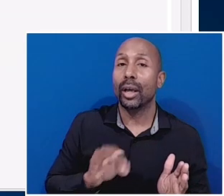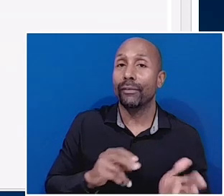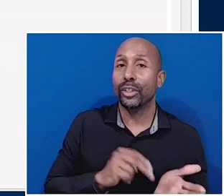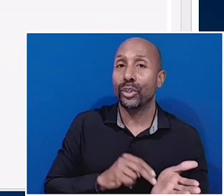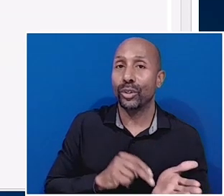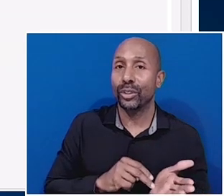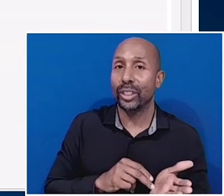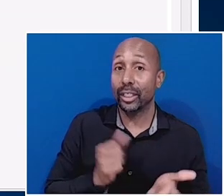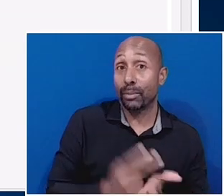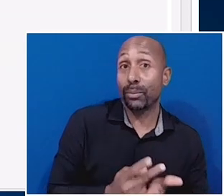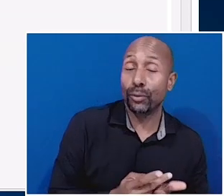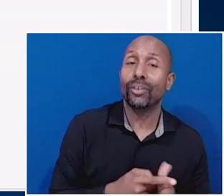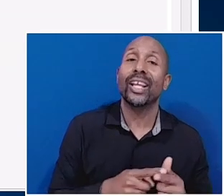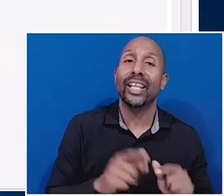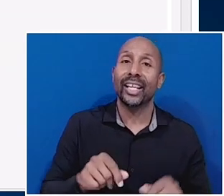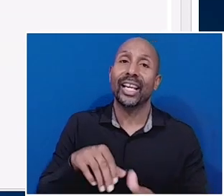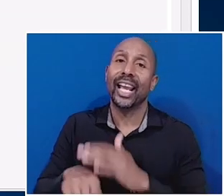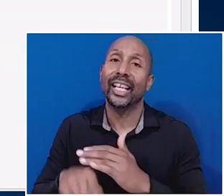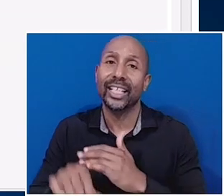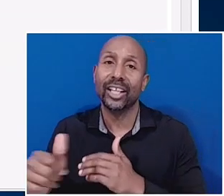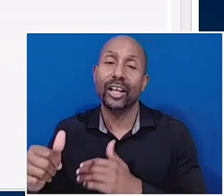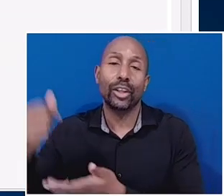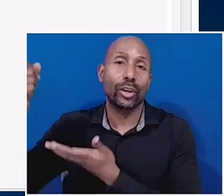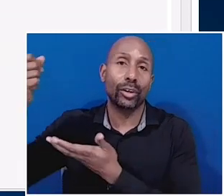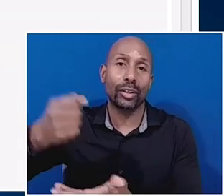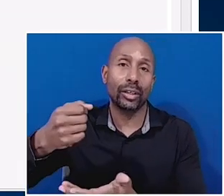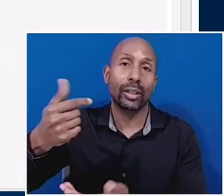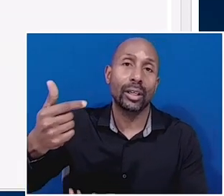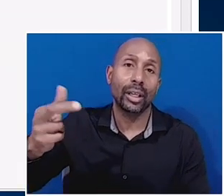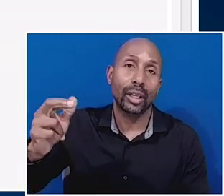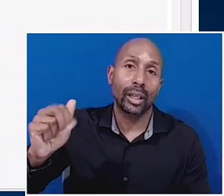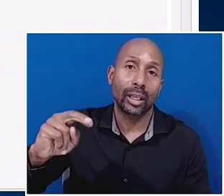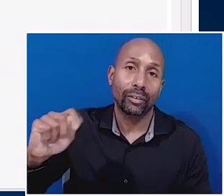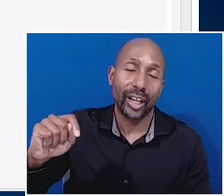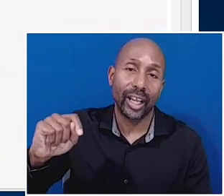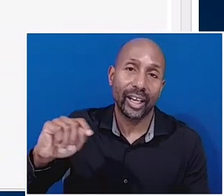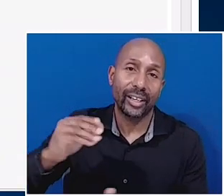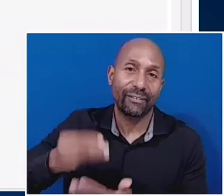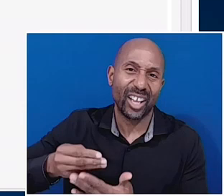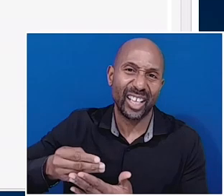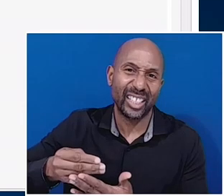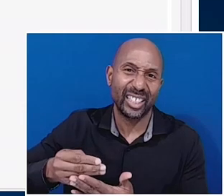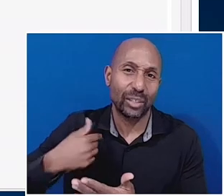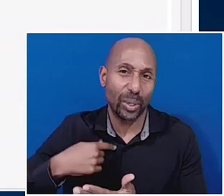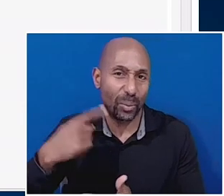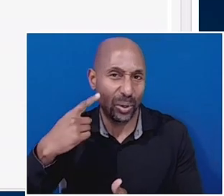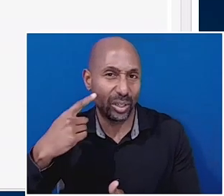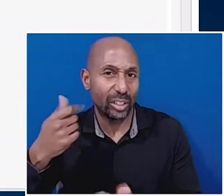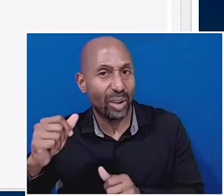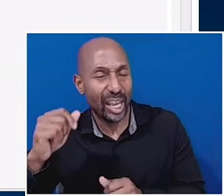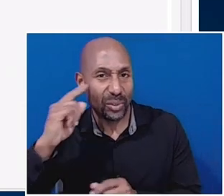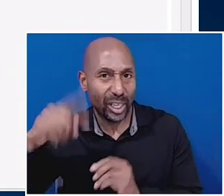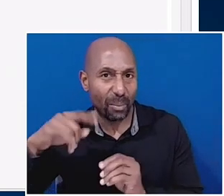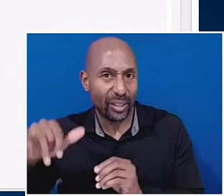And that was something that we were trying to consider. I can't think of a case in modern age that that is the case, but I will certainly do